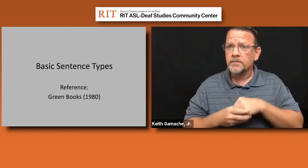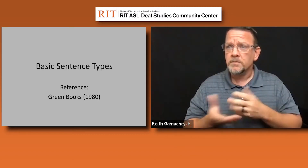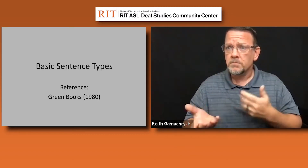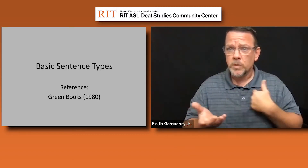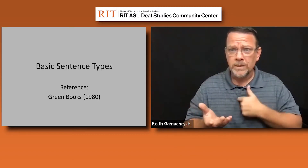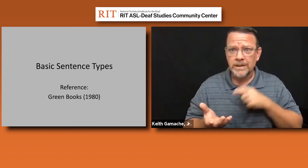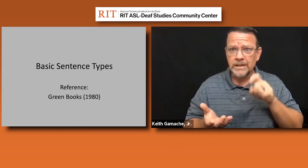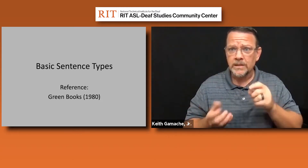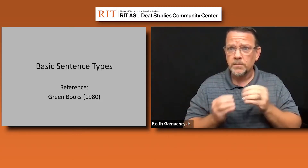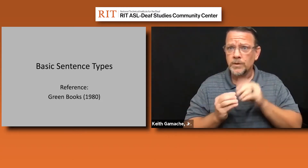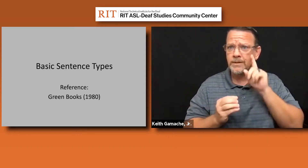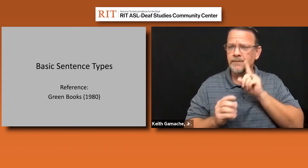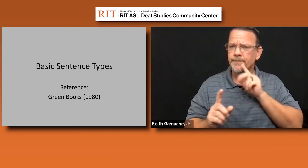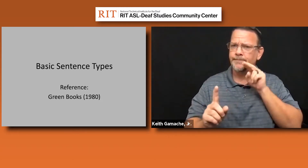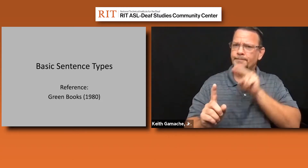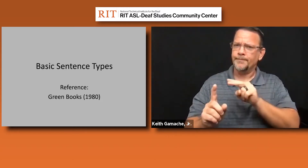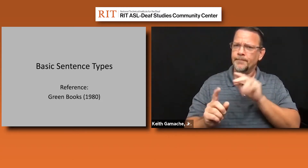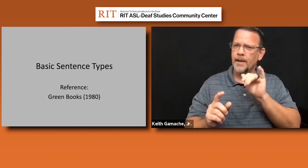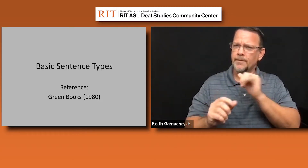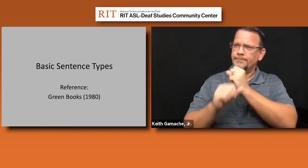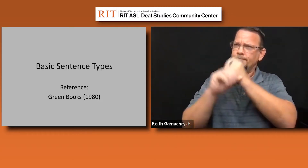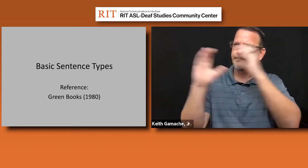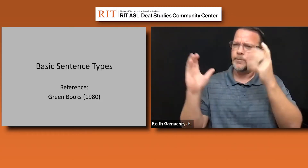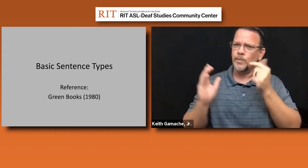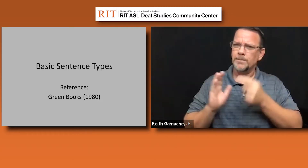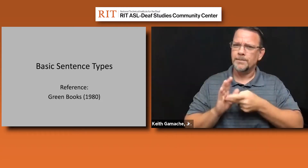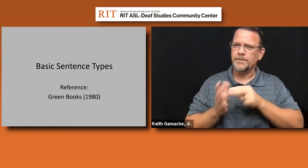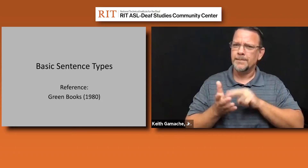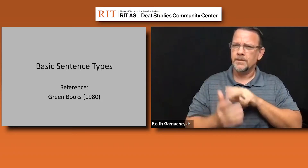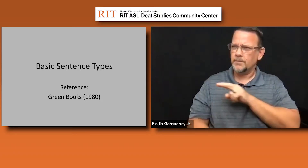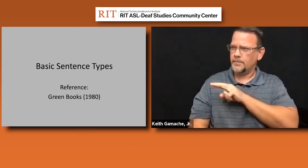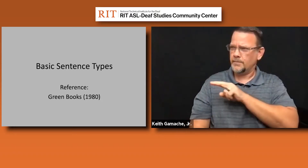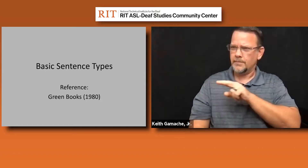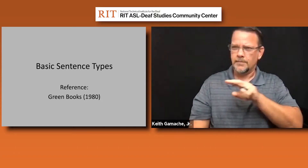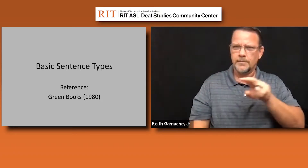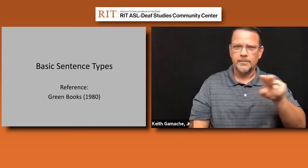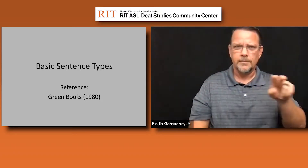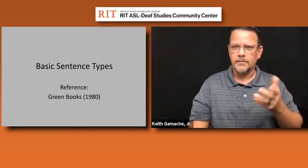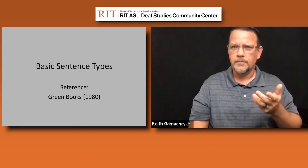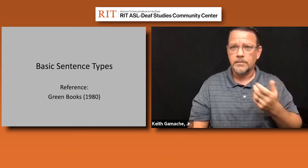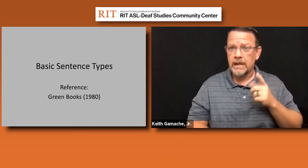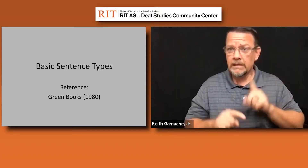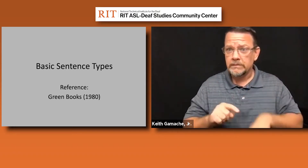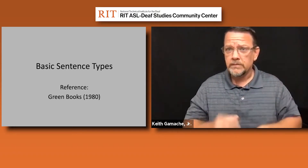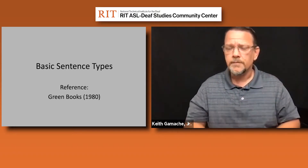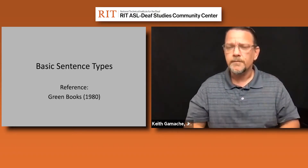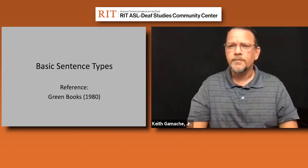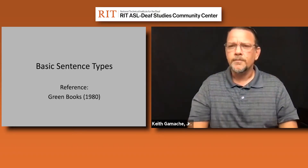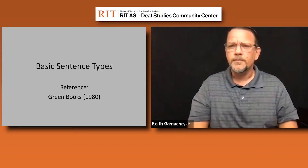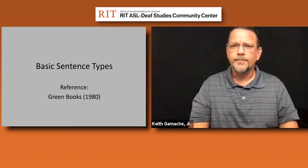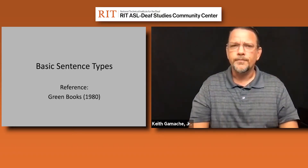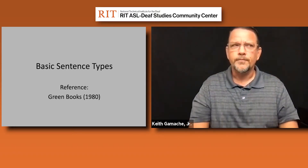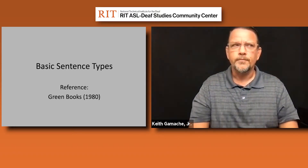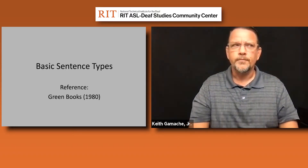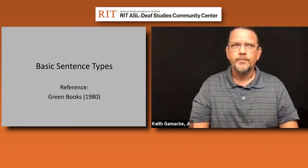We need more Deaf authors who can actually visualize how to explain these concepts.